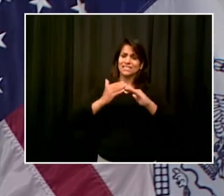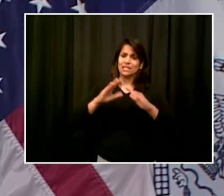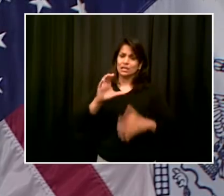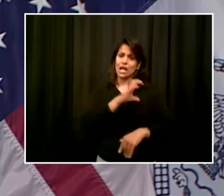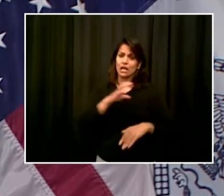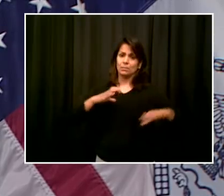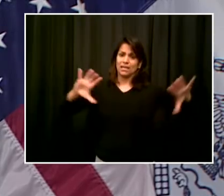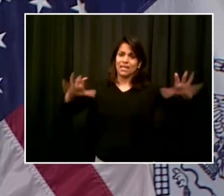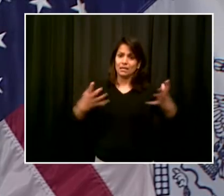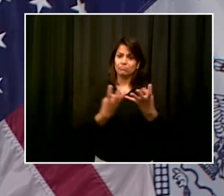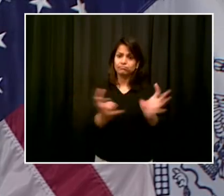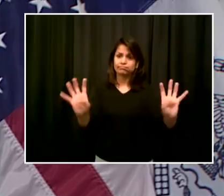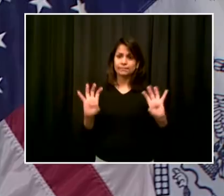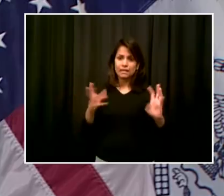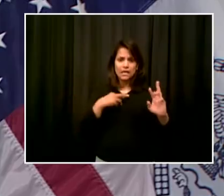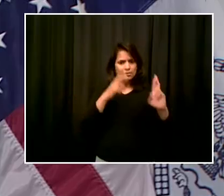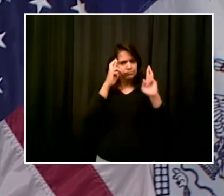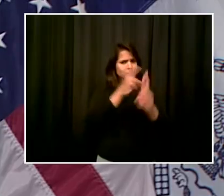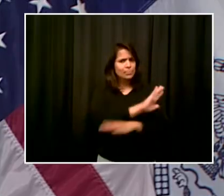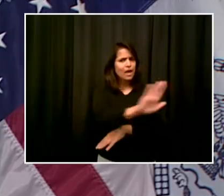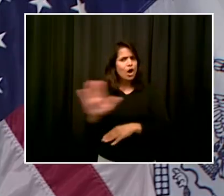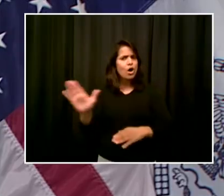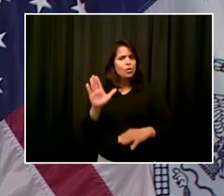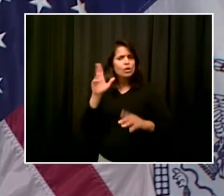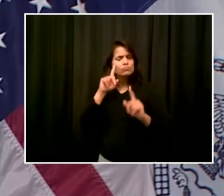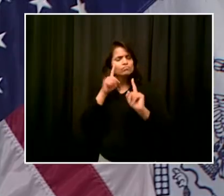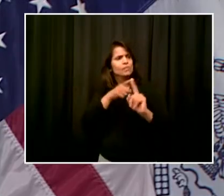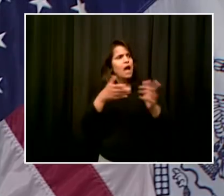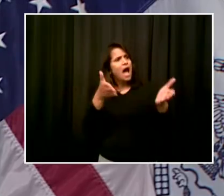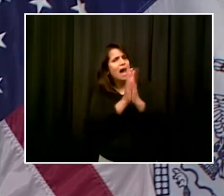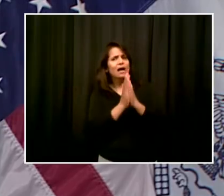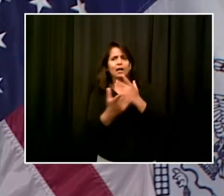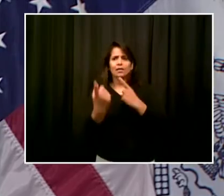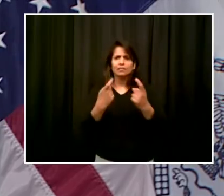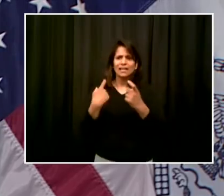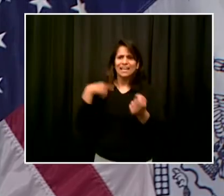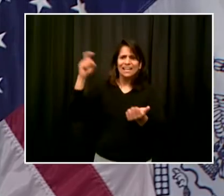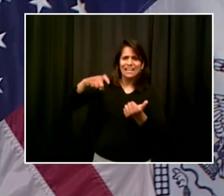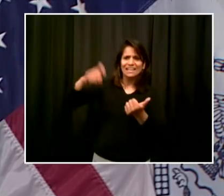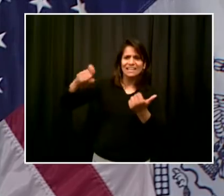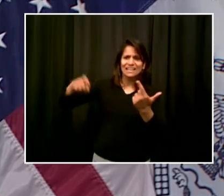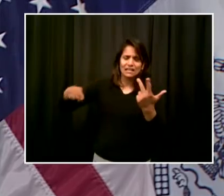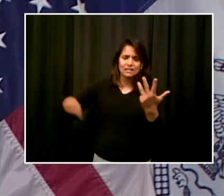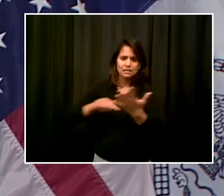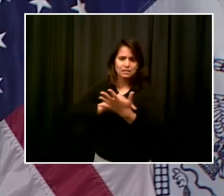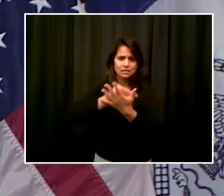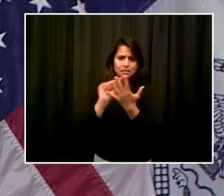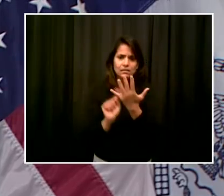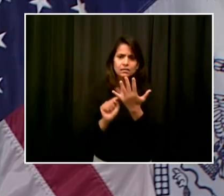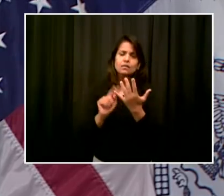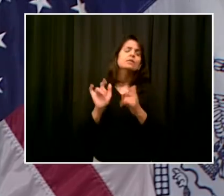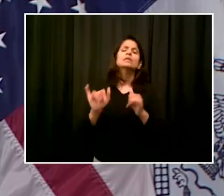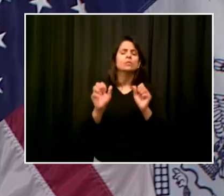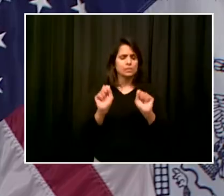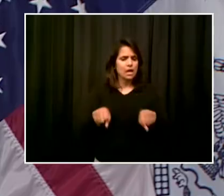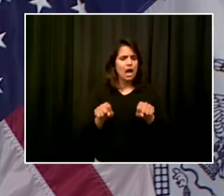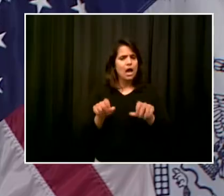I WAS A COUNCIL MEMBER AND I RESPECTHE T LROE OF THE COUNCIL. I SAID WE CAN ACHIEVE IT IF WE MEET THE STNADARDS. TO ASSURE THE